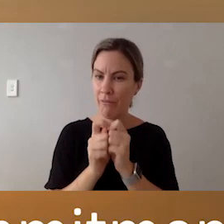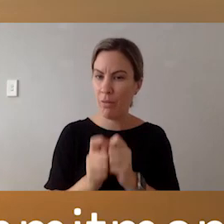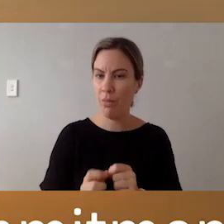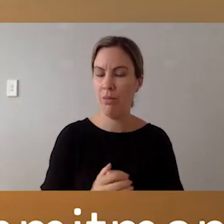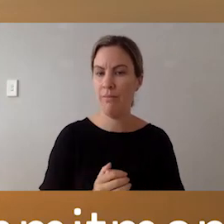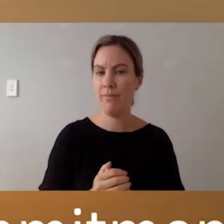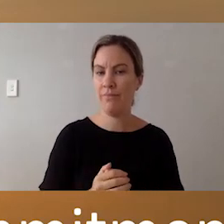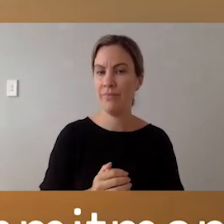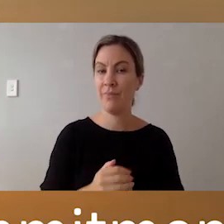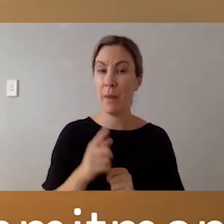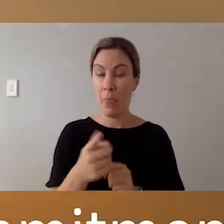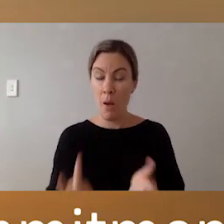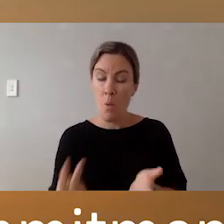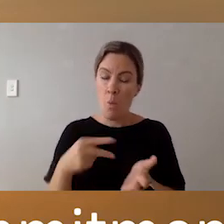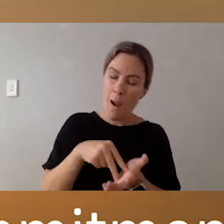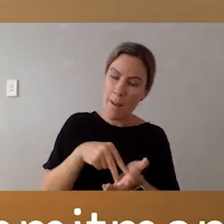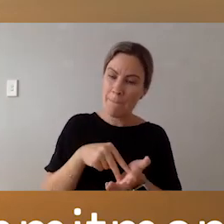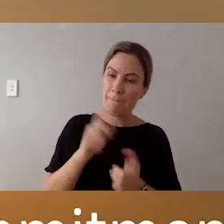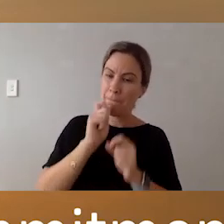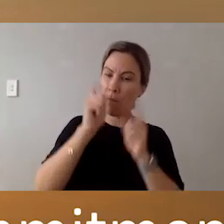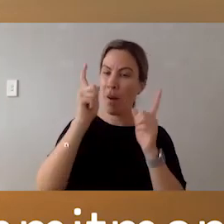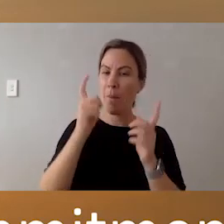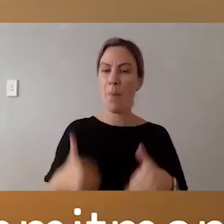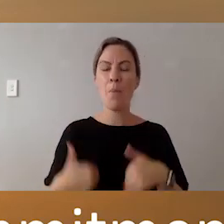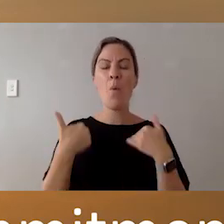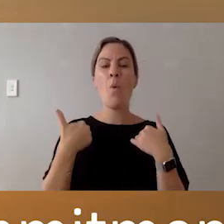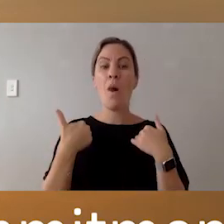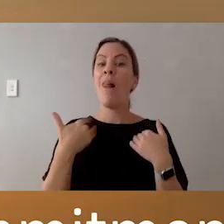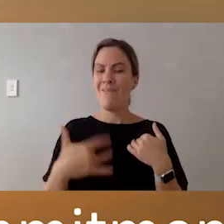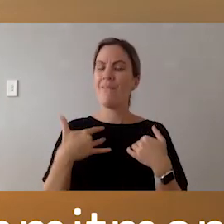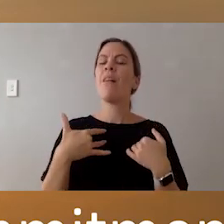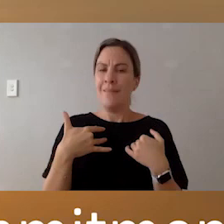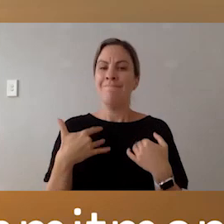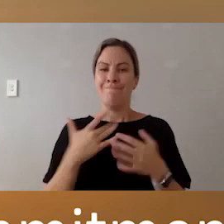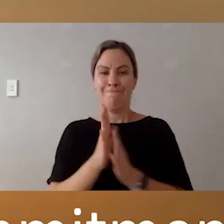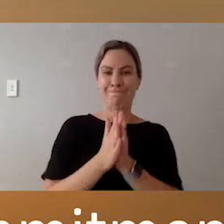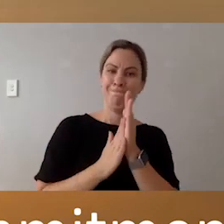out of bed in the morning. And in these tough times, it can be so easy